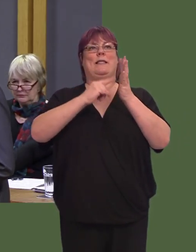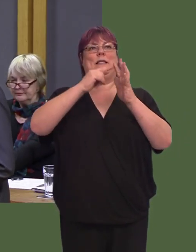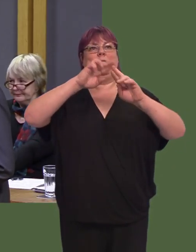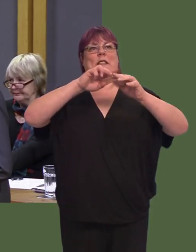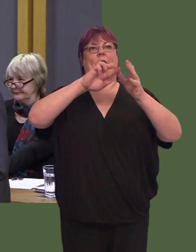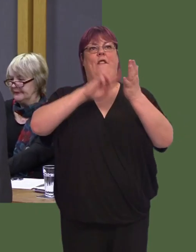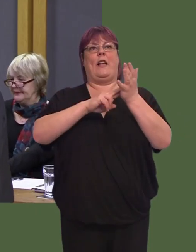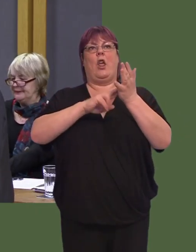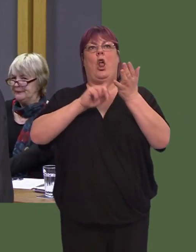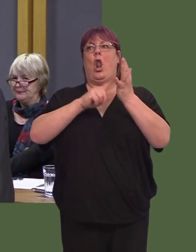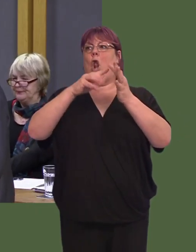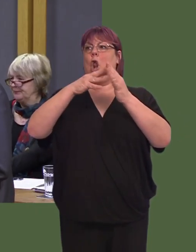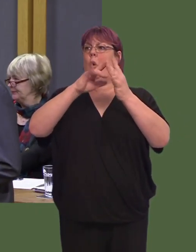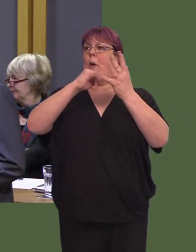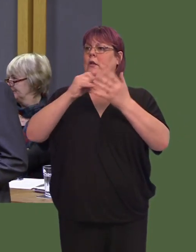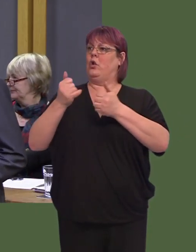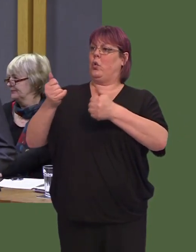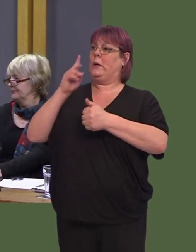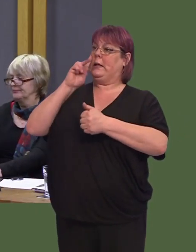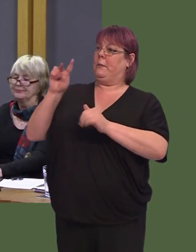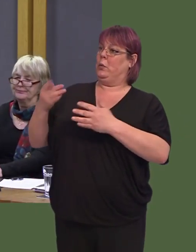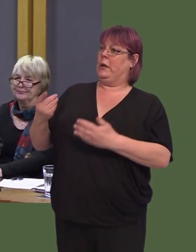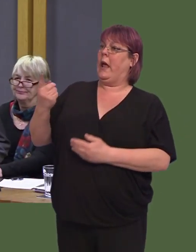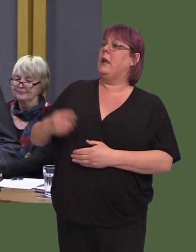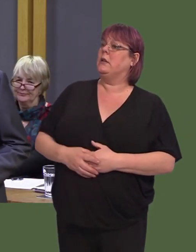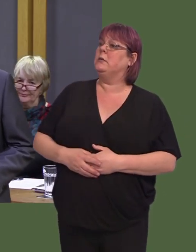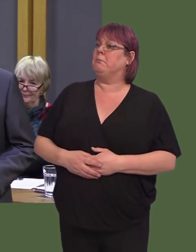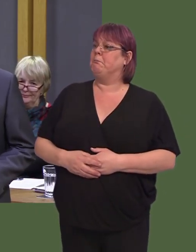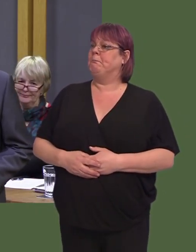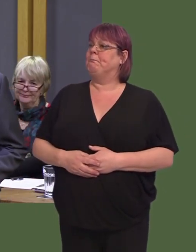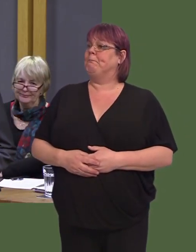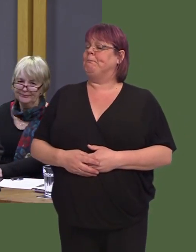on our sideóit's good to see Steffan with us todayówe have been able to bring Government